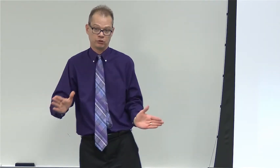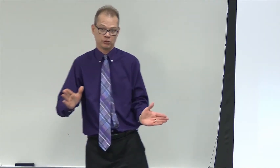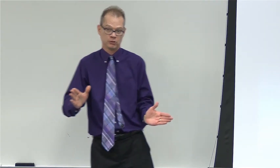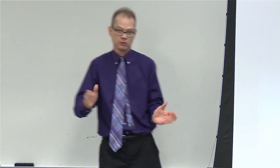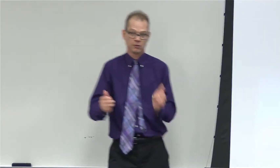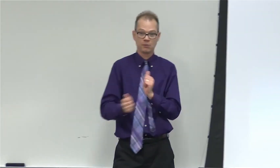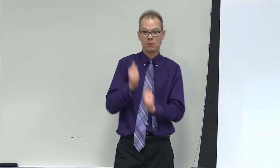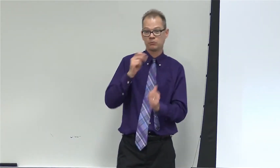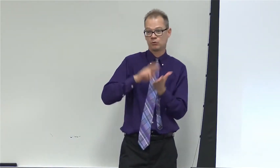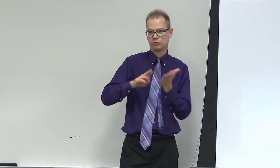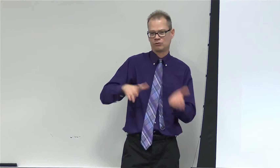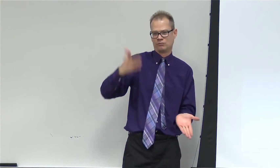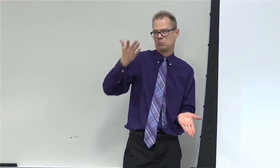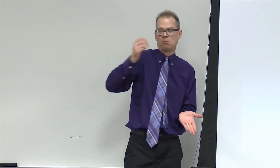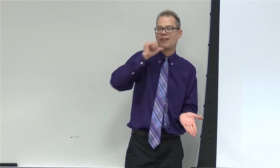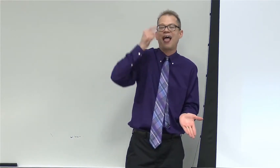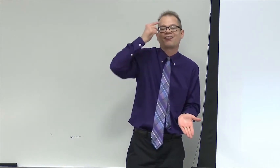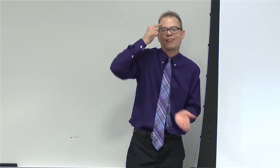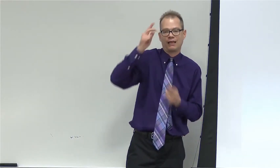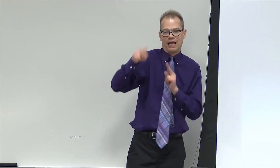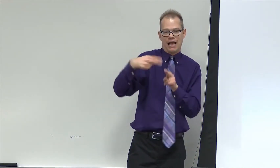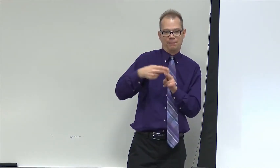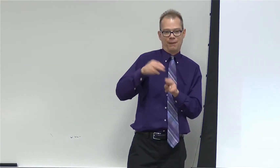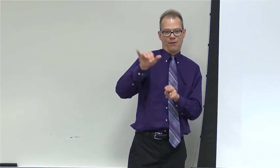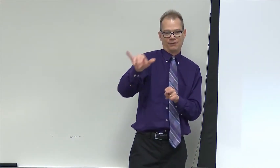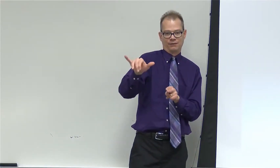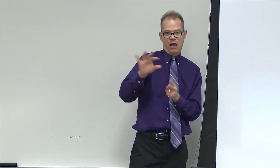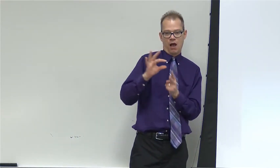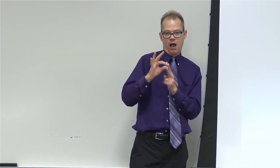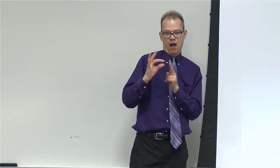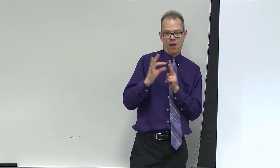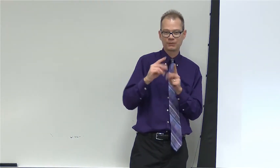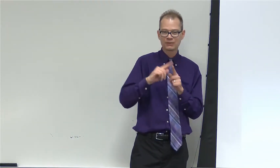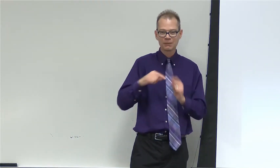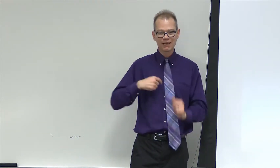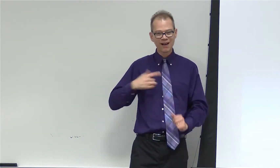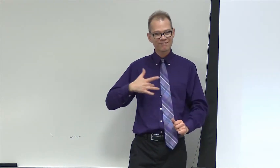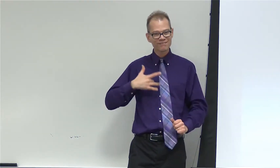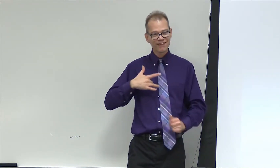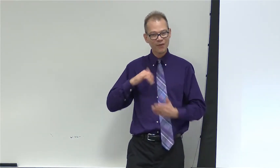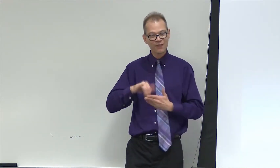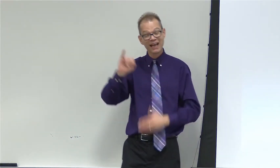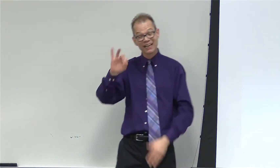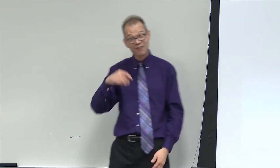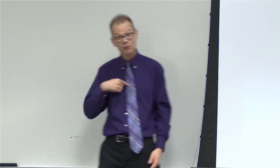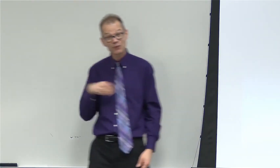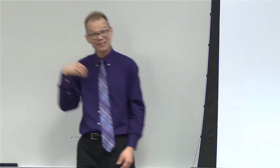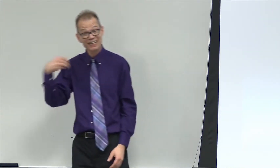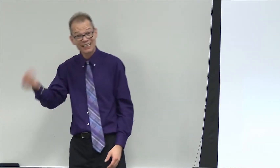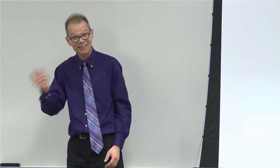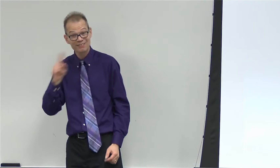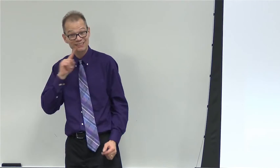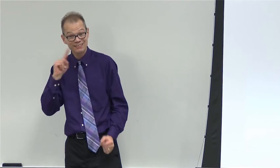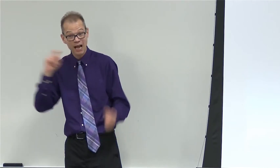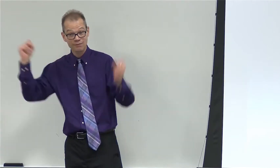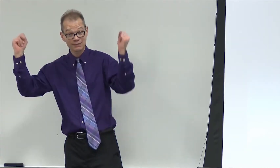Most researchers didn't think about that option. And I felt that if I was going to be giving deaf people